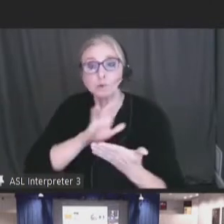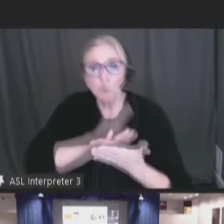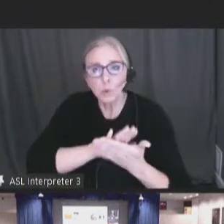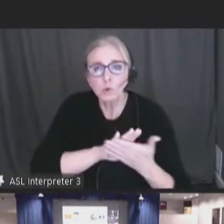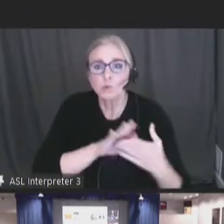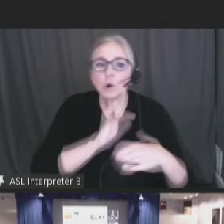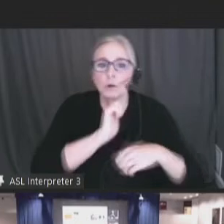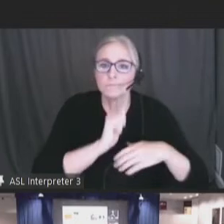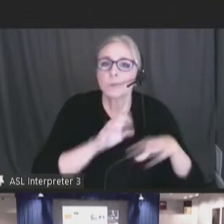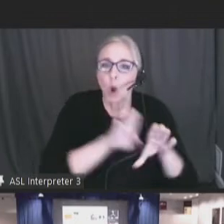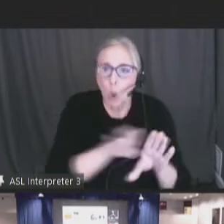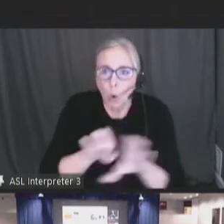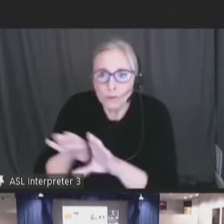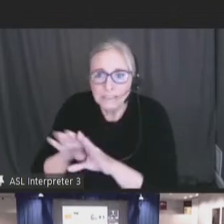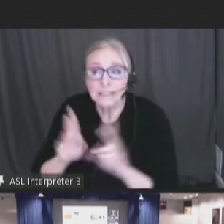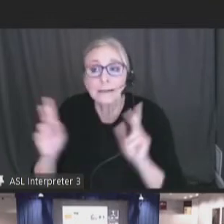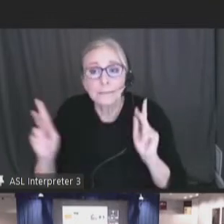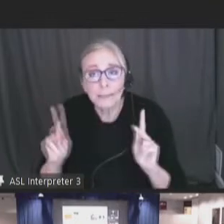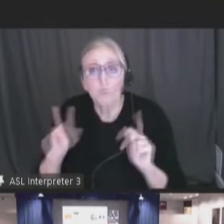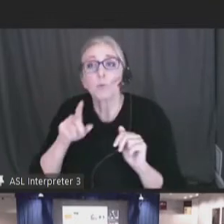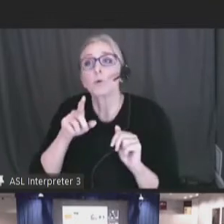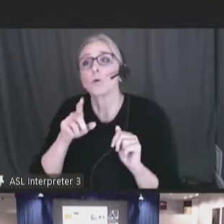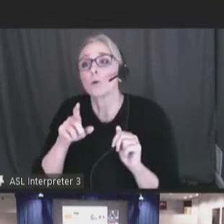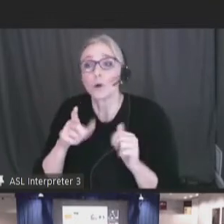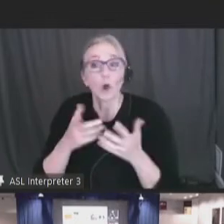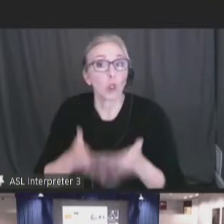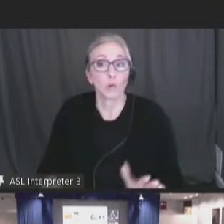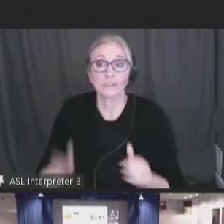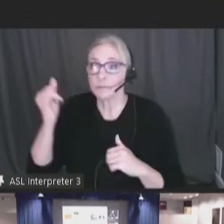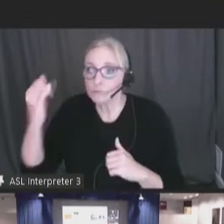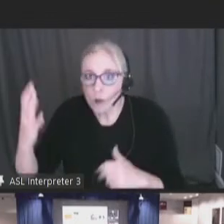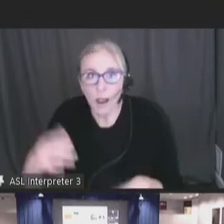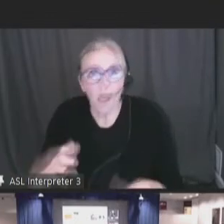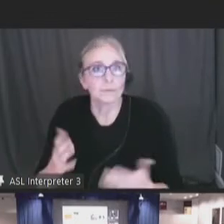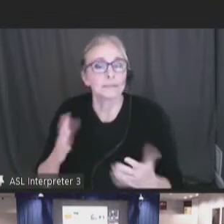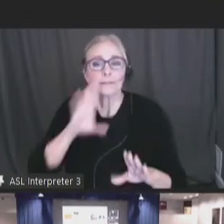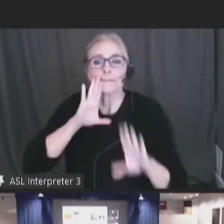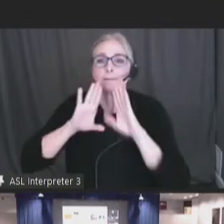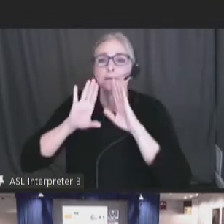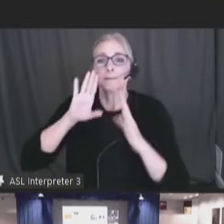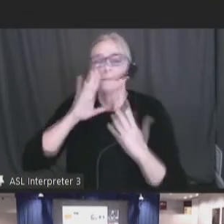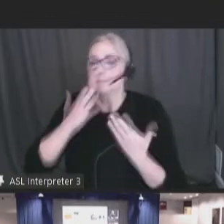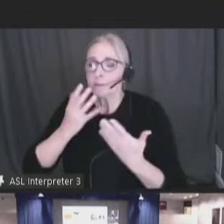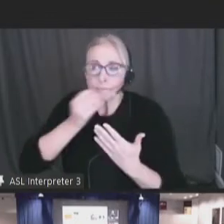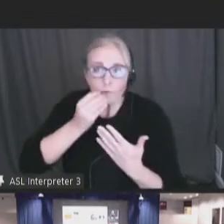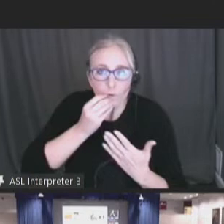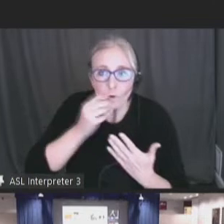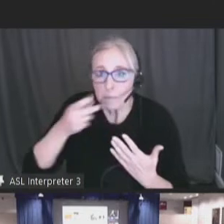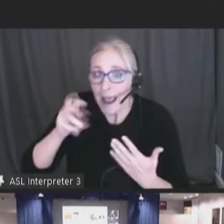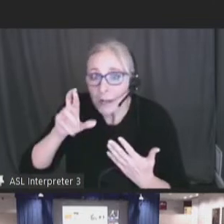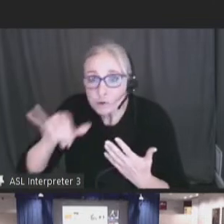as people were losing their jobs, as food pantries and soup kitchens closed down,